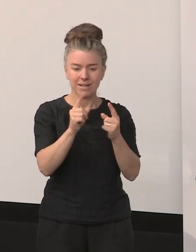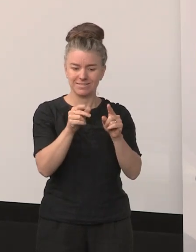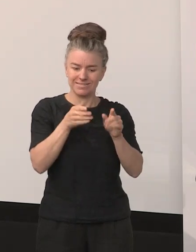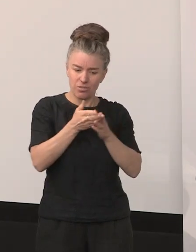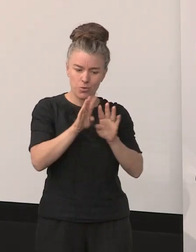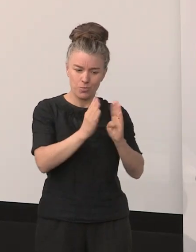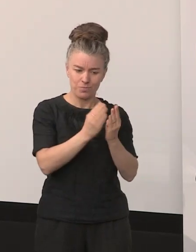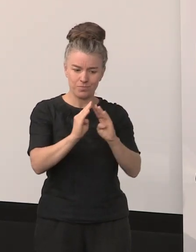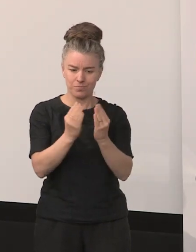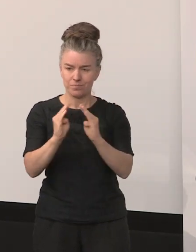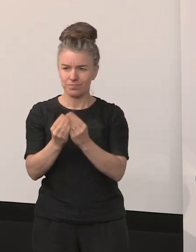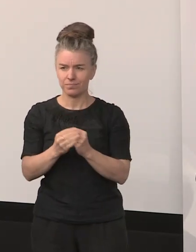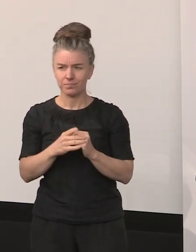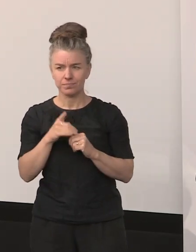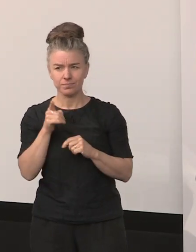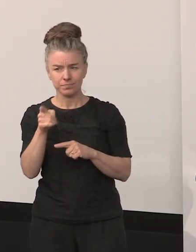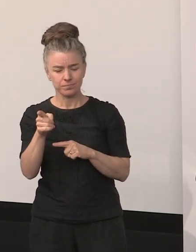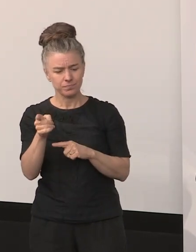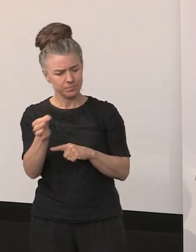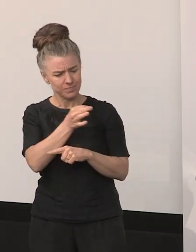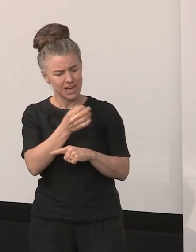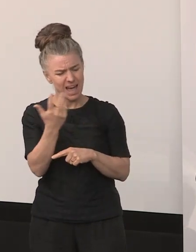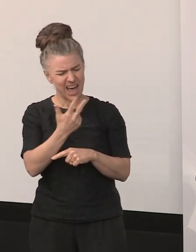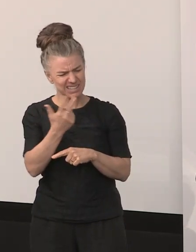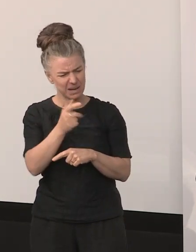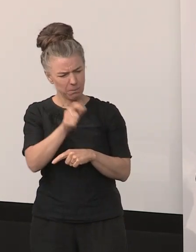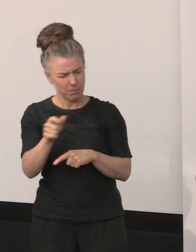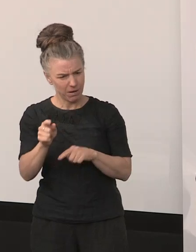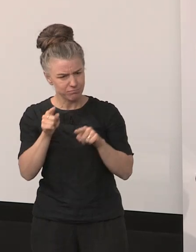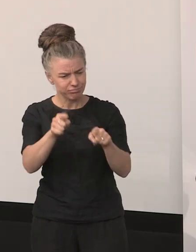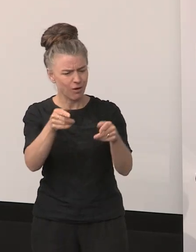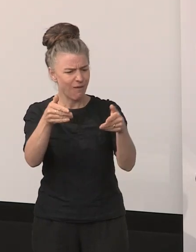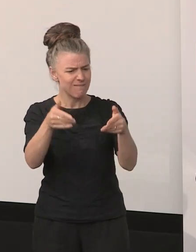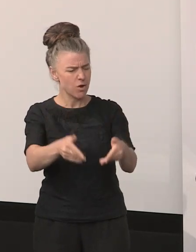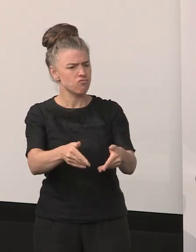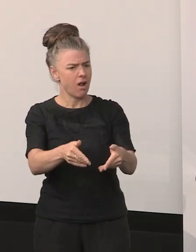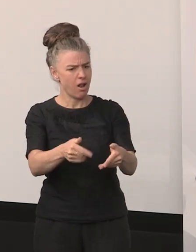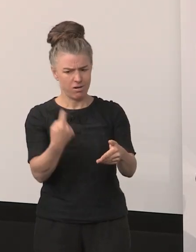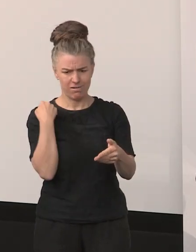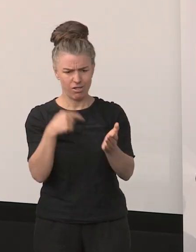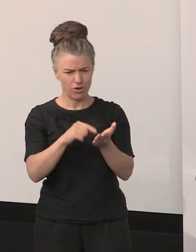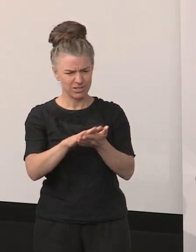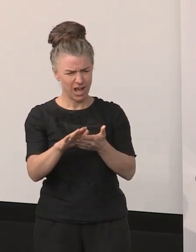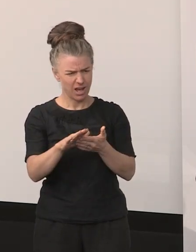expect to see more cases at the border. 18 people were allowed to attend a funeral in